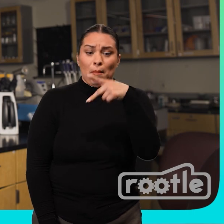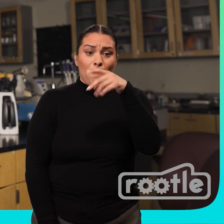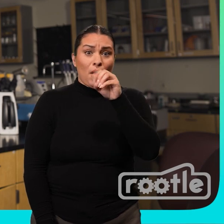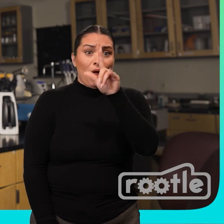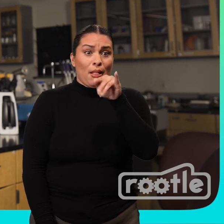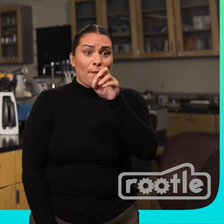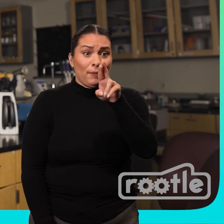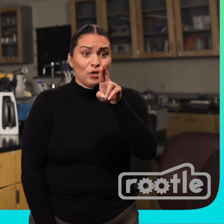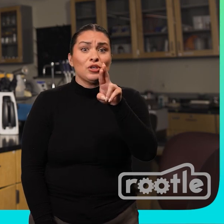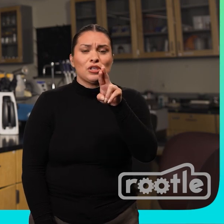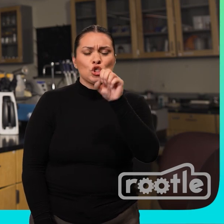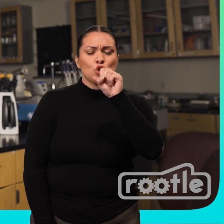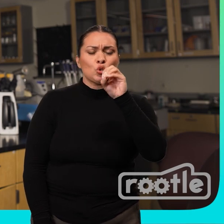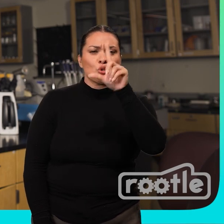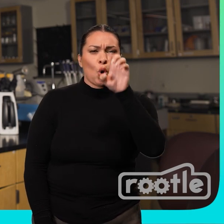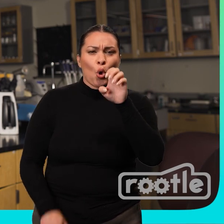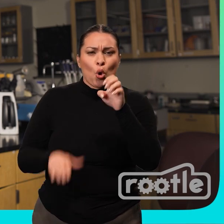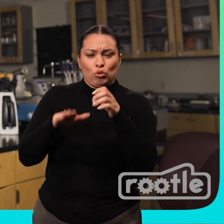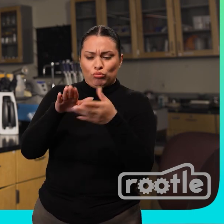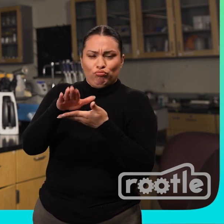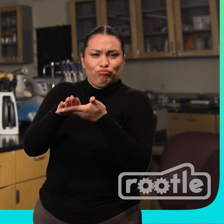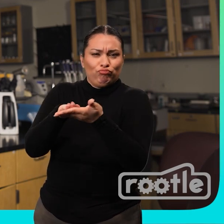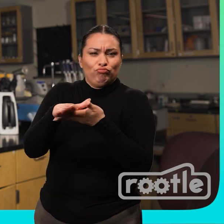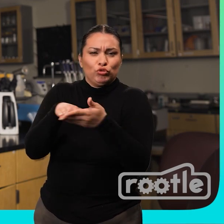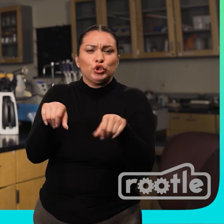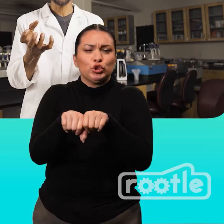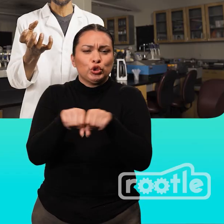There are special polymers in the soles of your shoes.